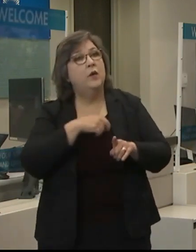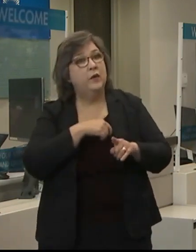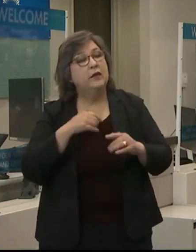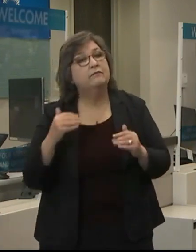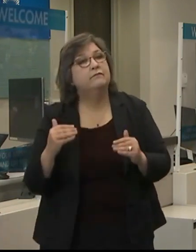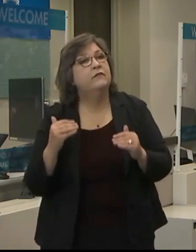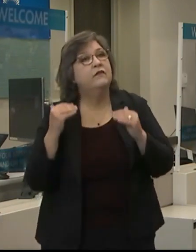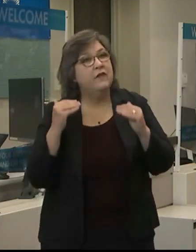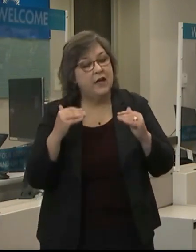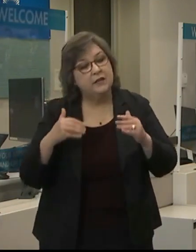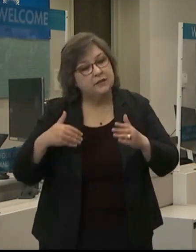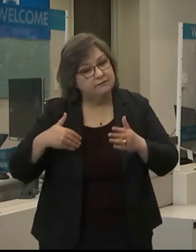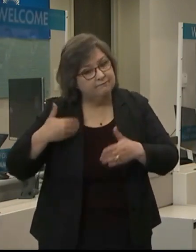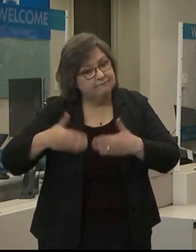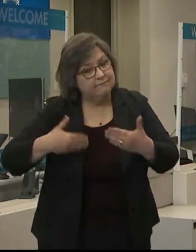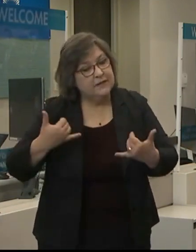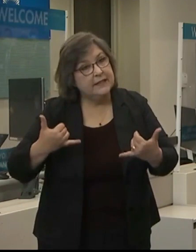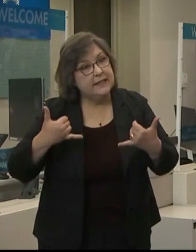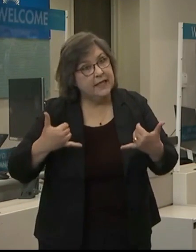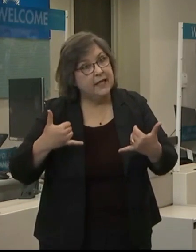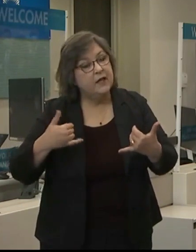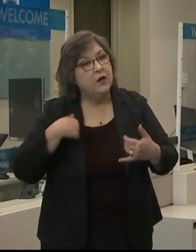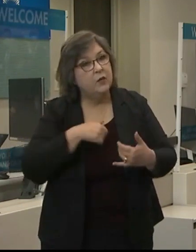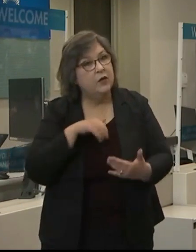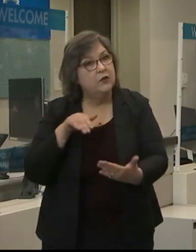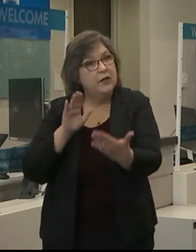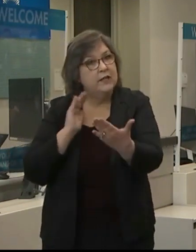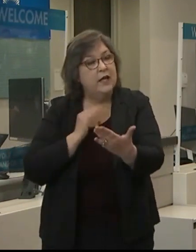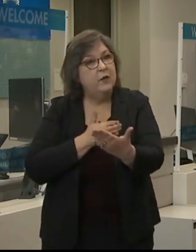address uh the concerns we have in our health care facilities throughout the